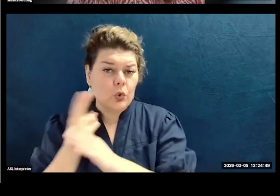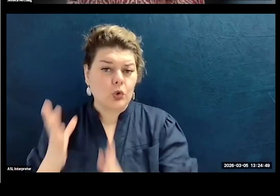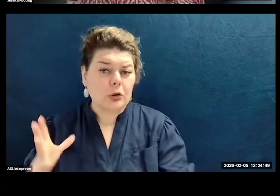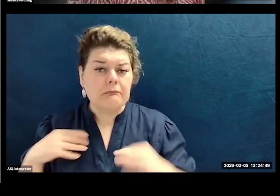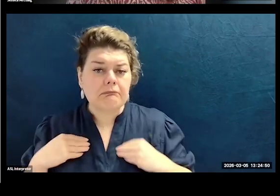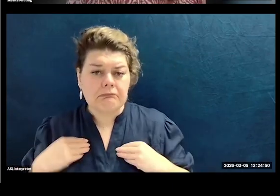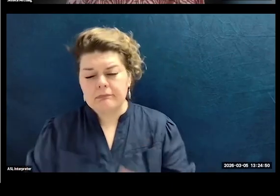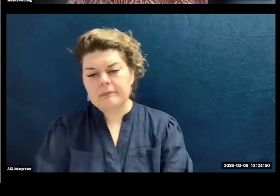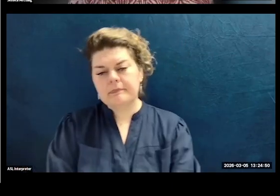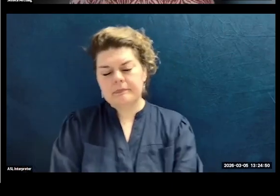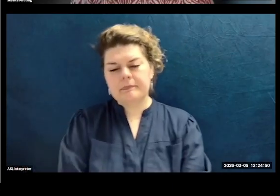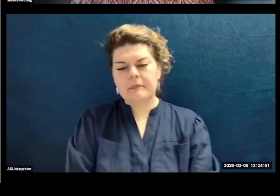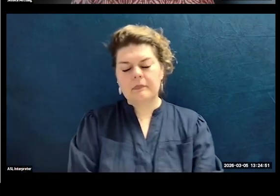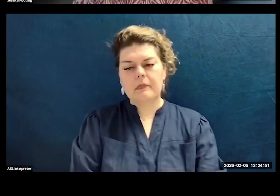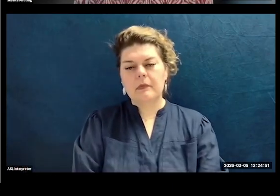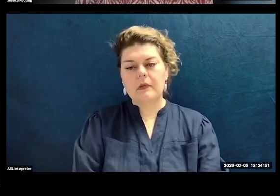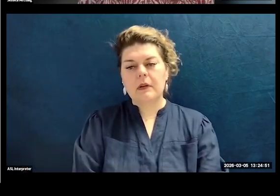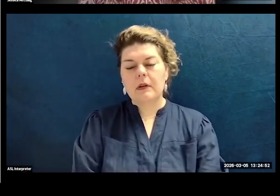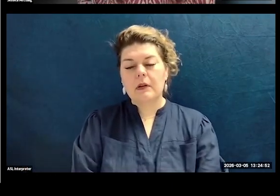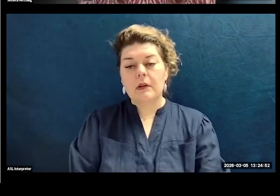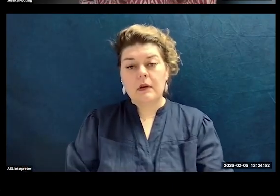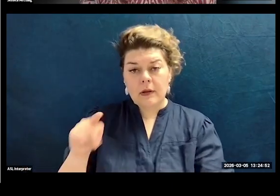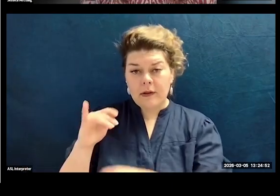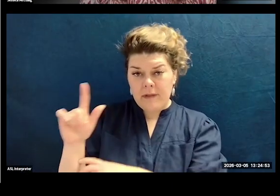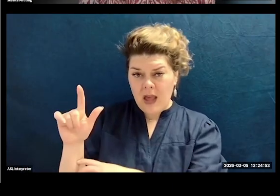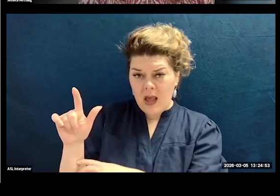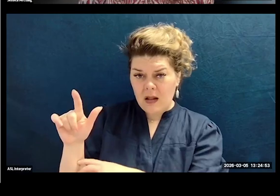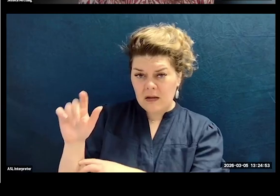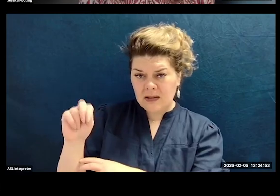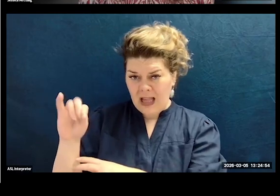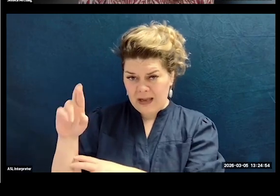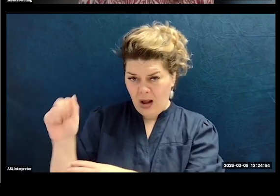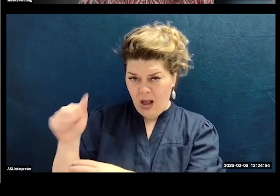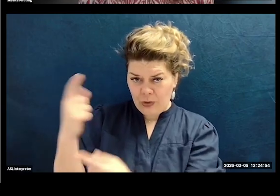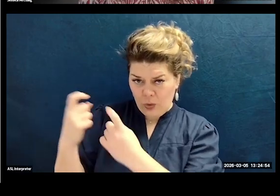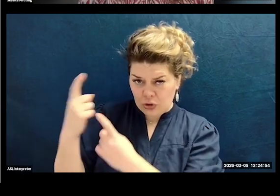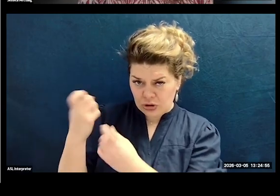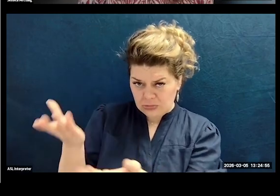Okay, gonna pause these. Phil and Naira, were there any questions that you all saw coming in that might be helpful